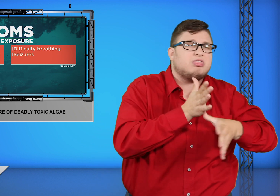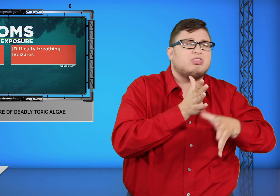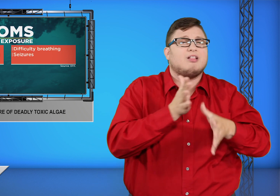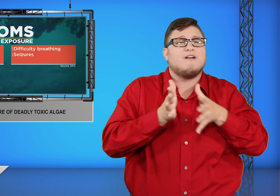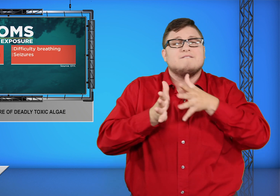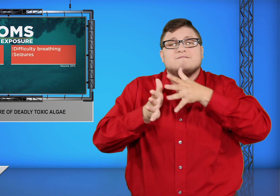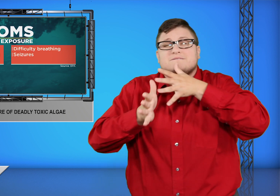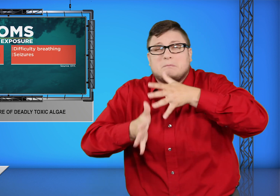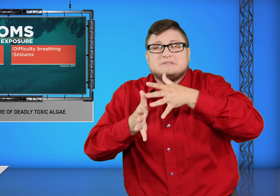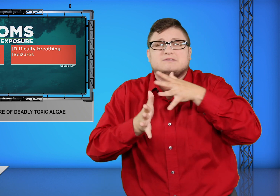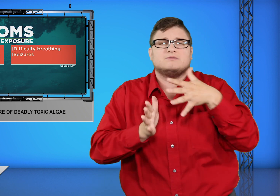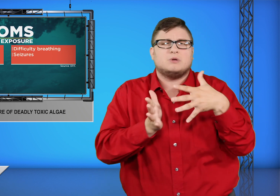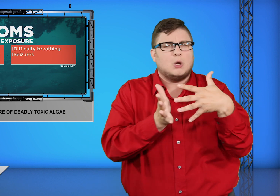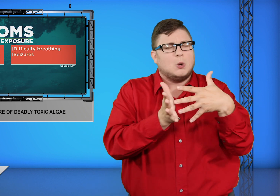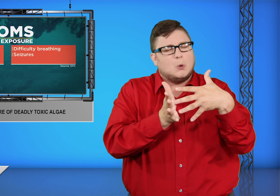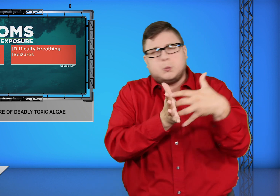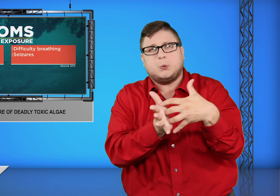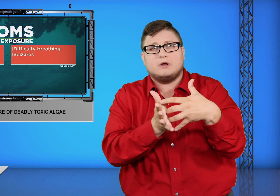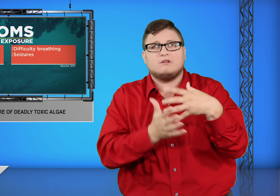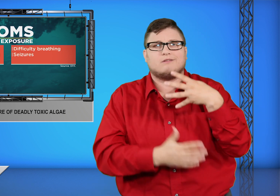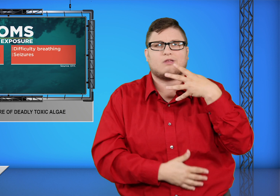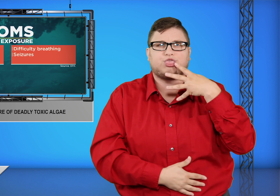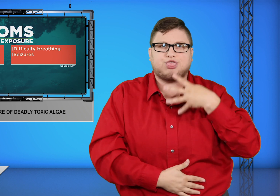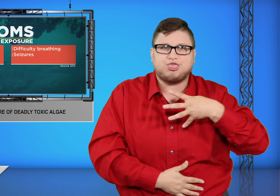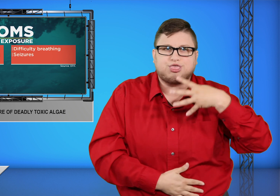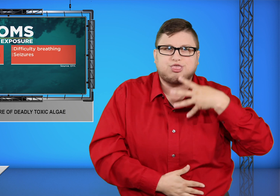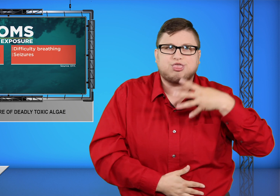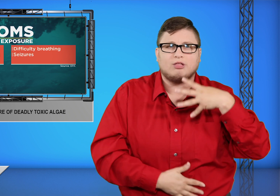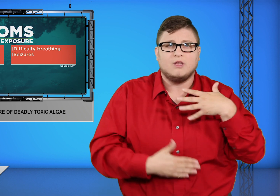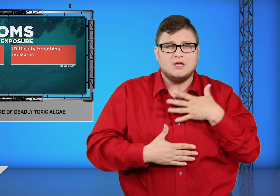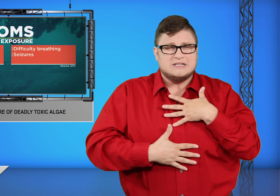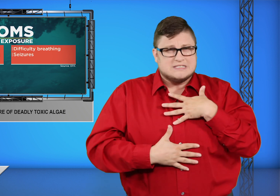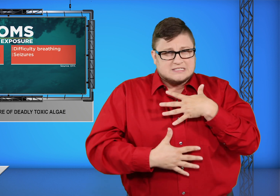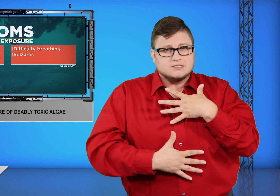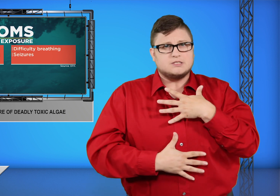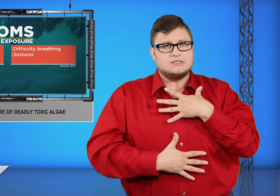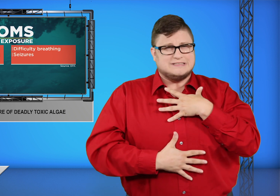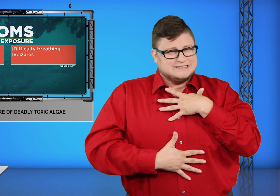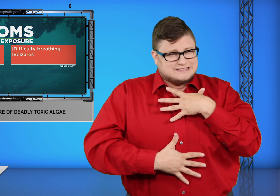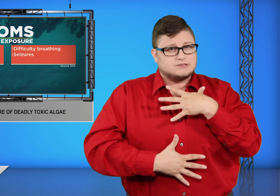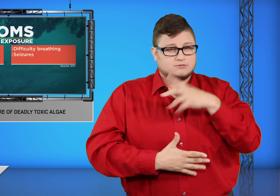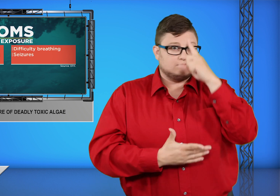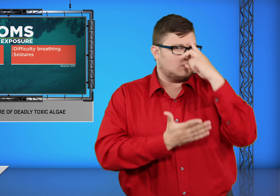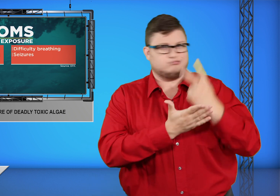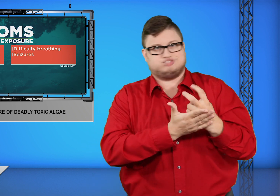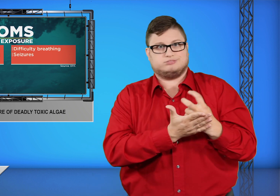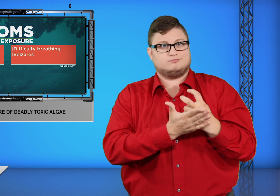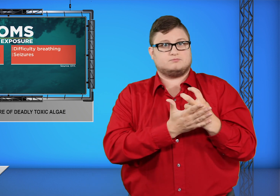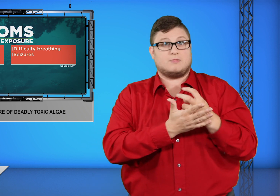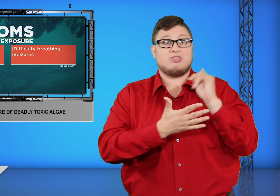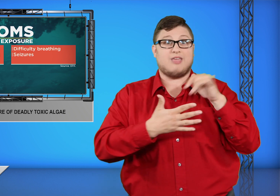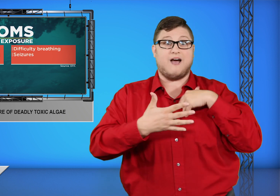They include diarrhea or vomiting, weakness or staggering, drooling, difficulty breathing and seizures.